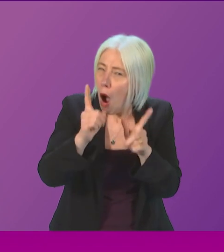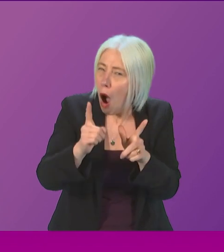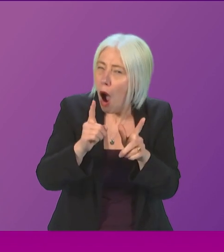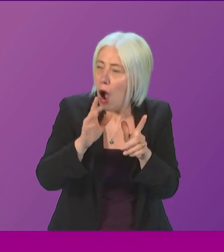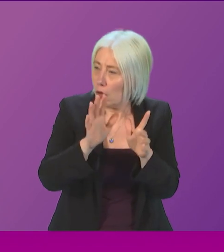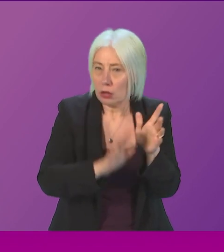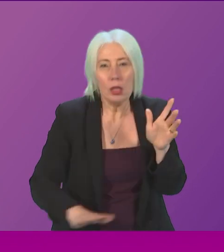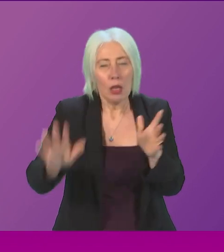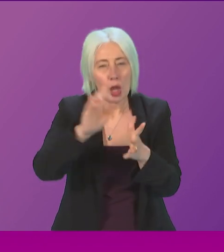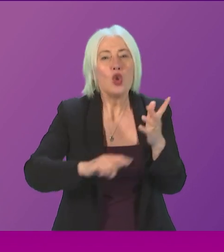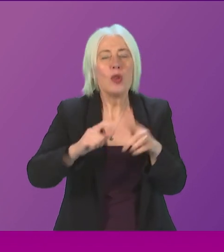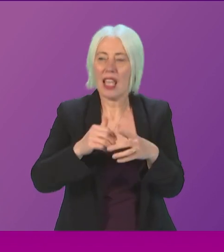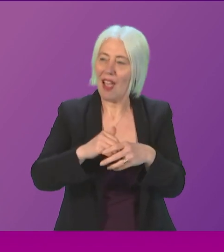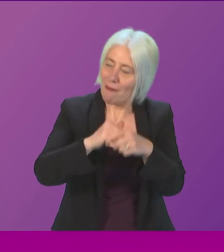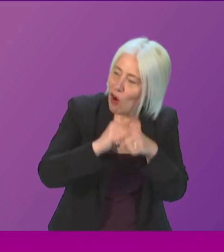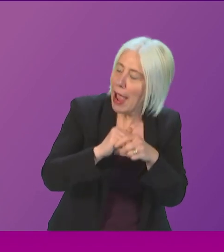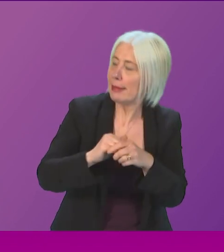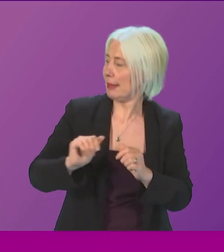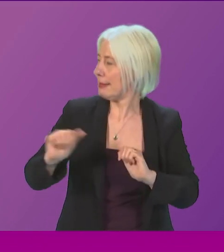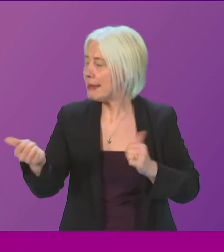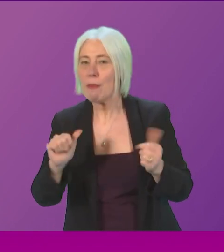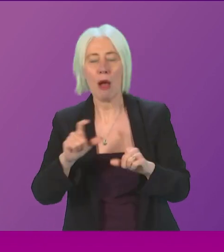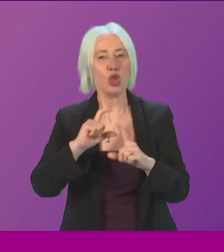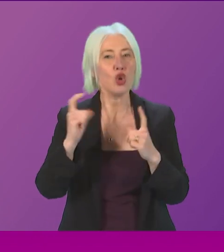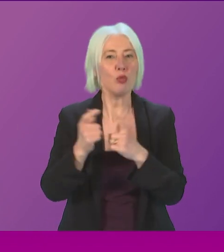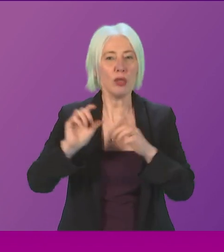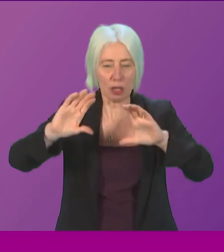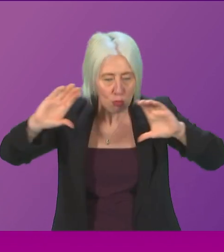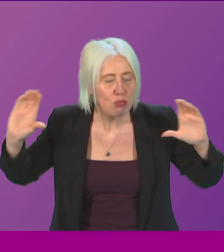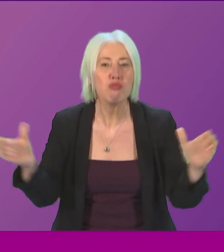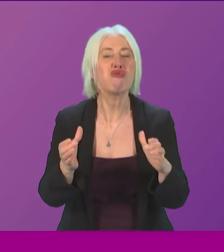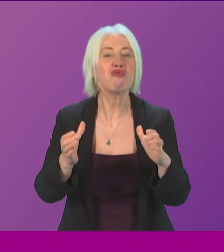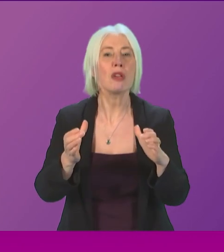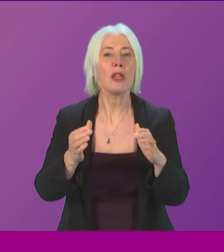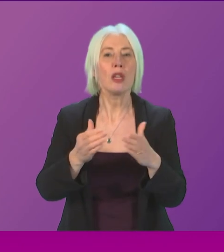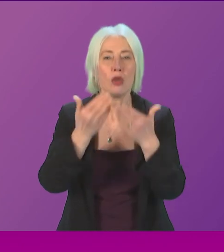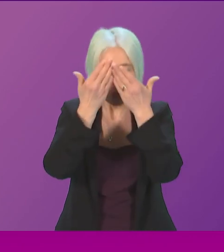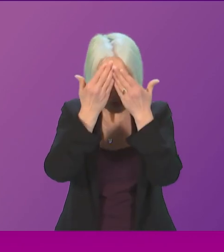Across the UK friends, neighbours and communities came together to mark this historic moment—from